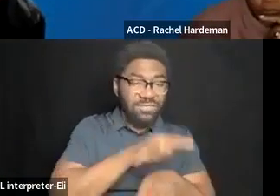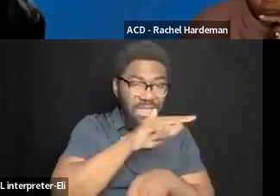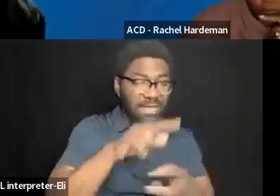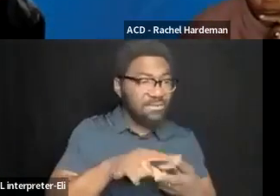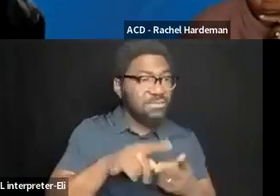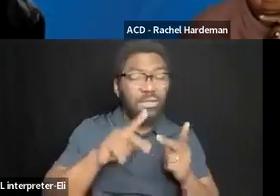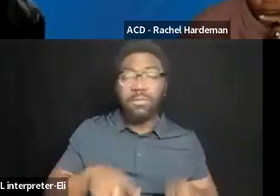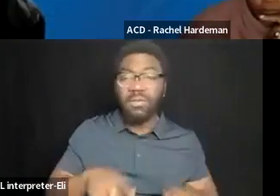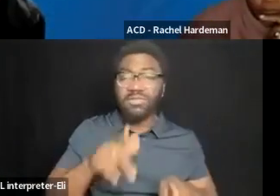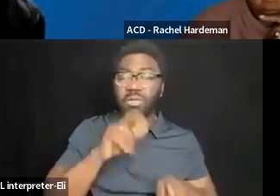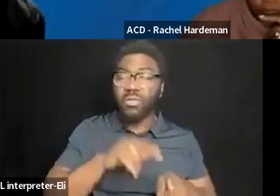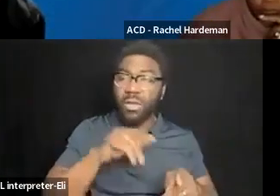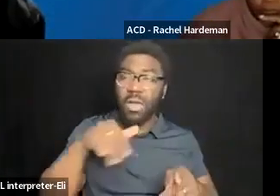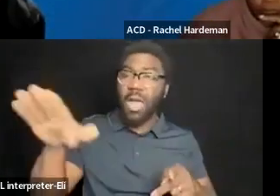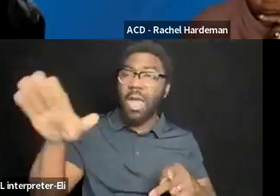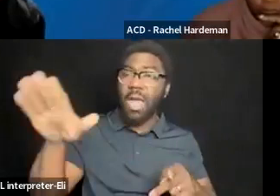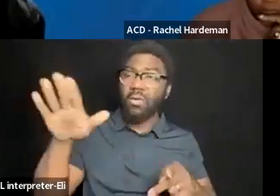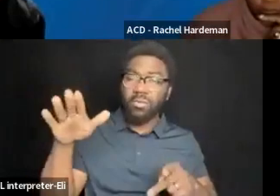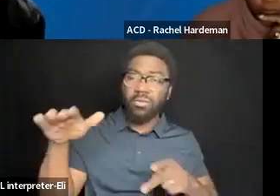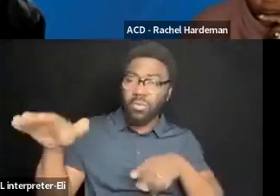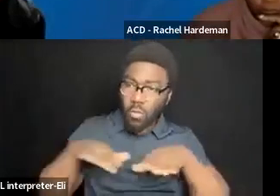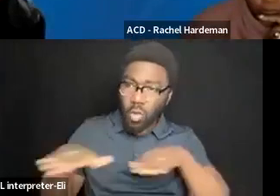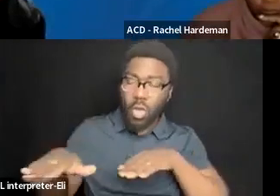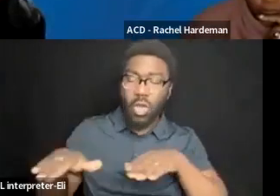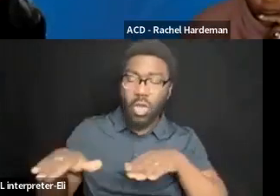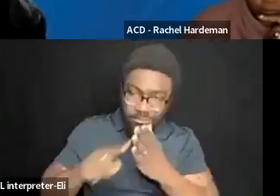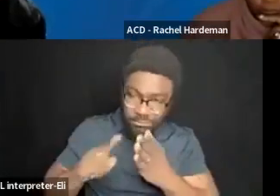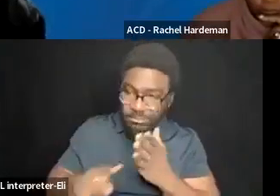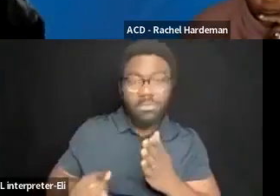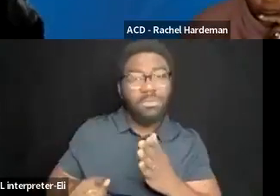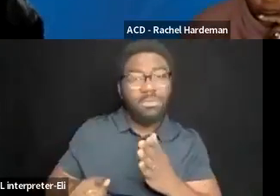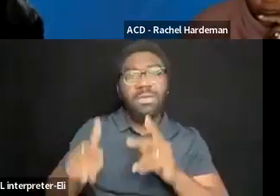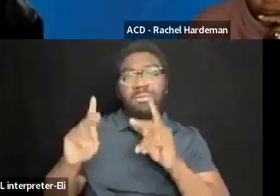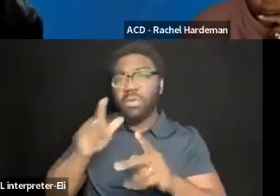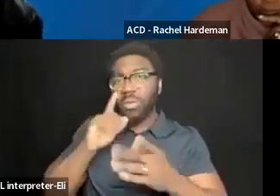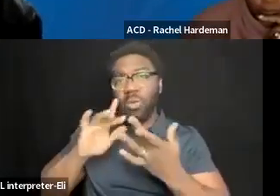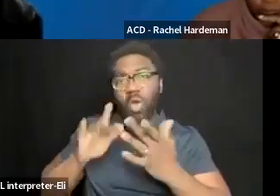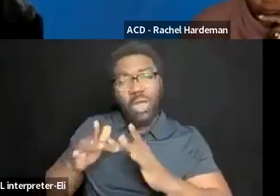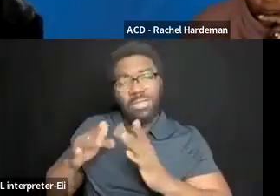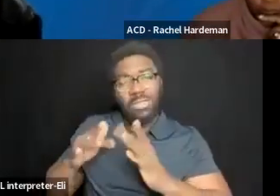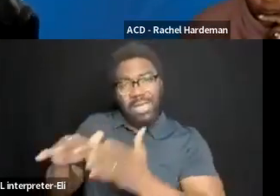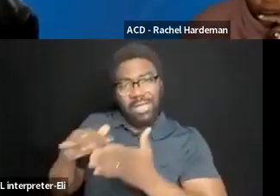How do those people feel trained in what they do, and how do they feel valued?